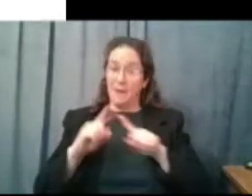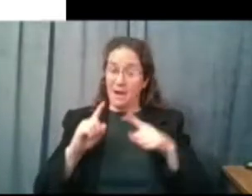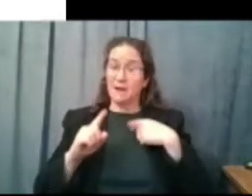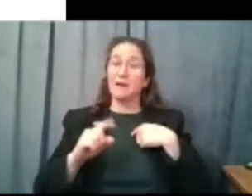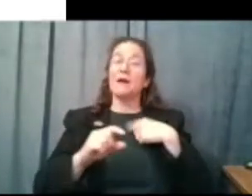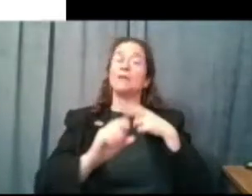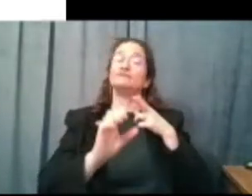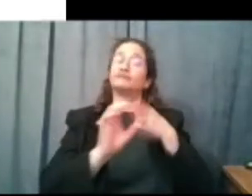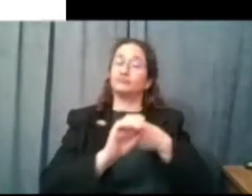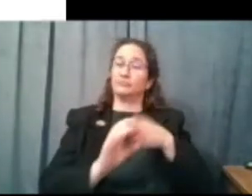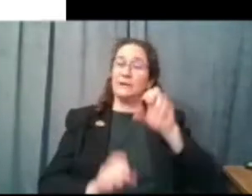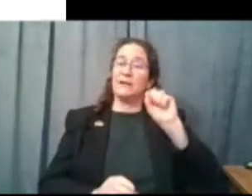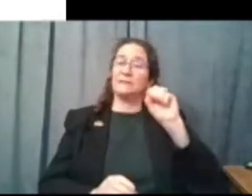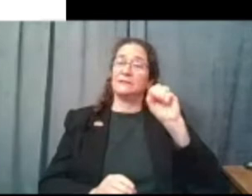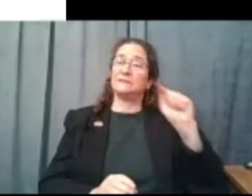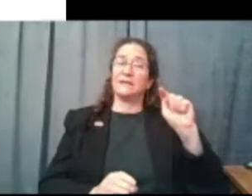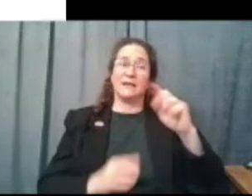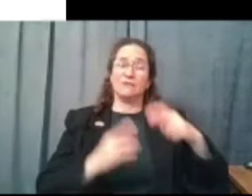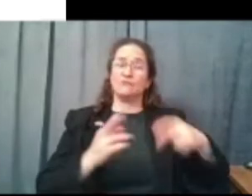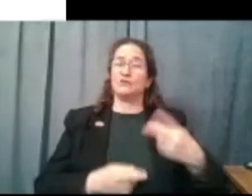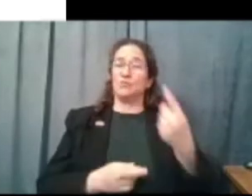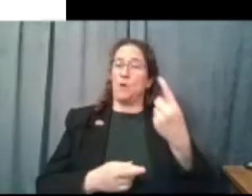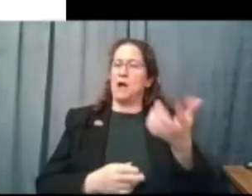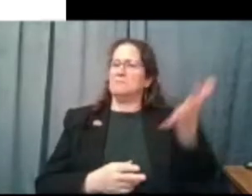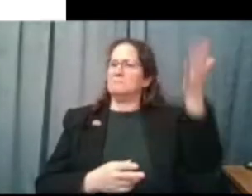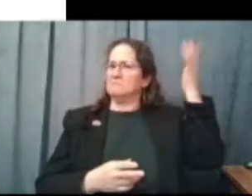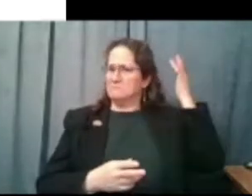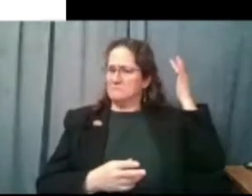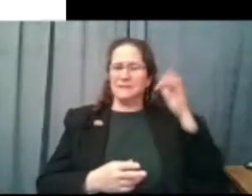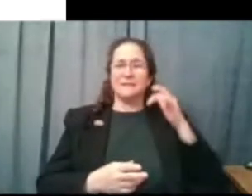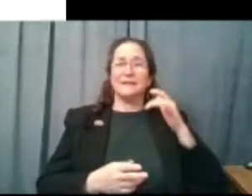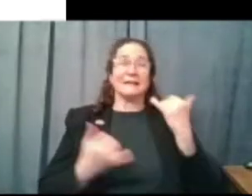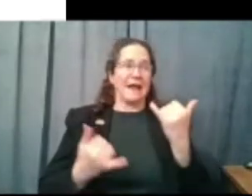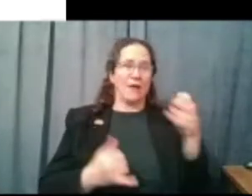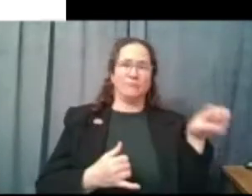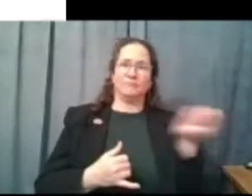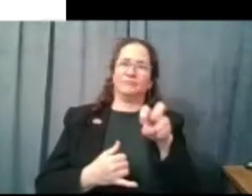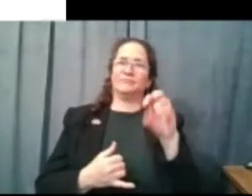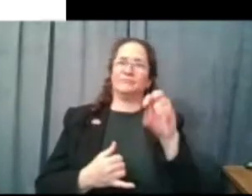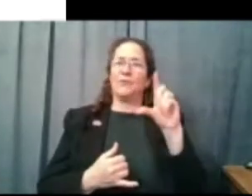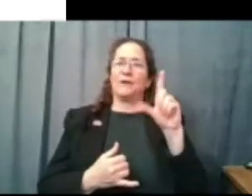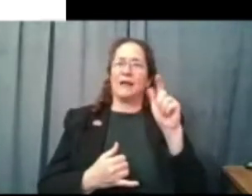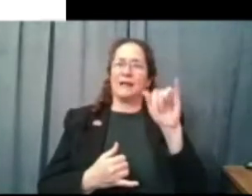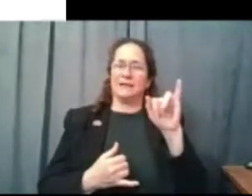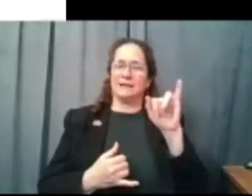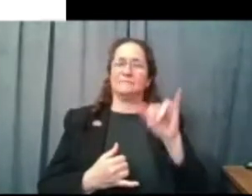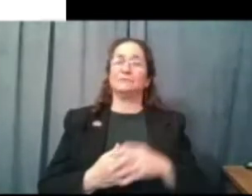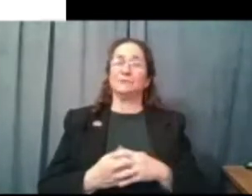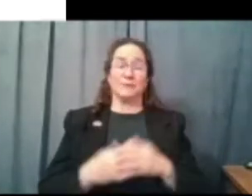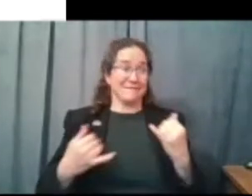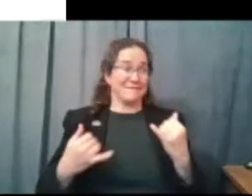not long ago and now with OCALI. So yes, I really want to share, you know, the way I use checklists also.